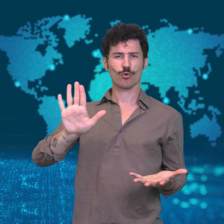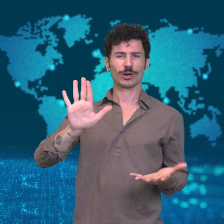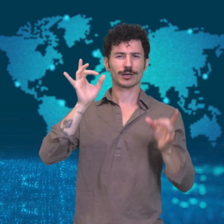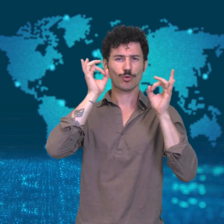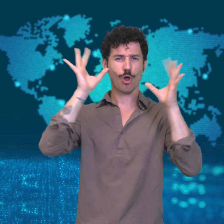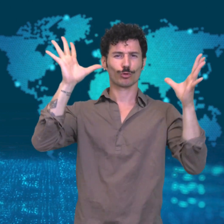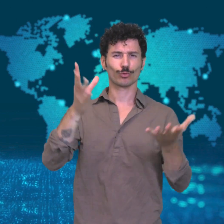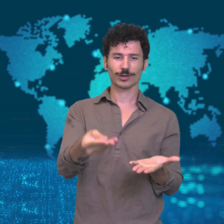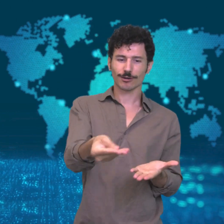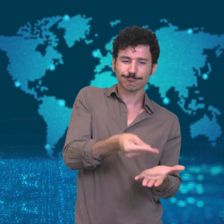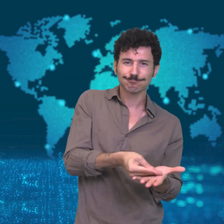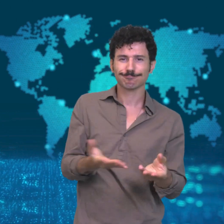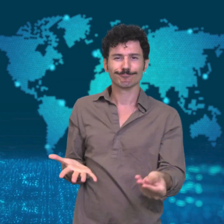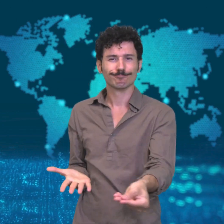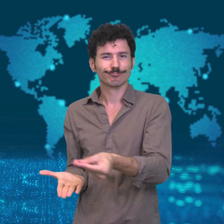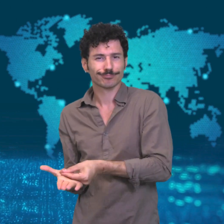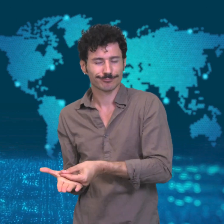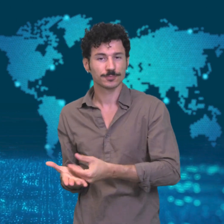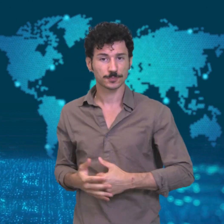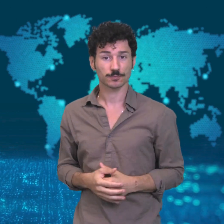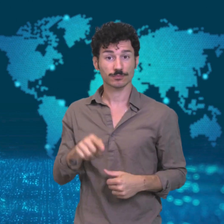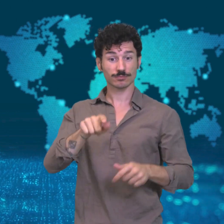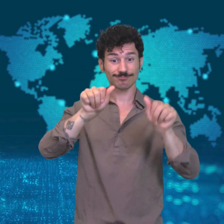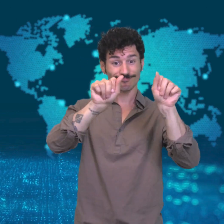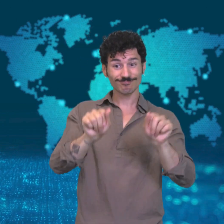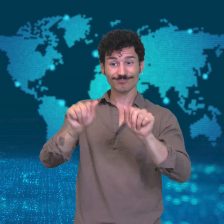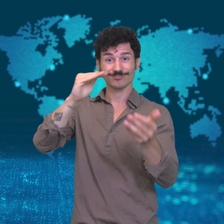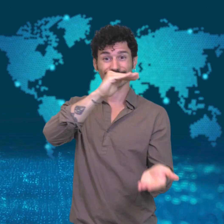They were sold for 212,500 euros.